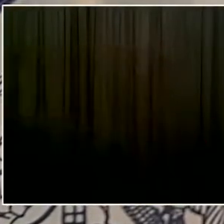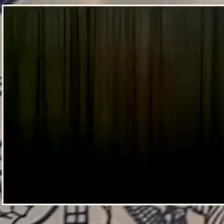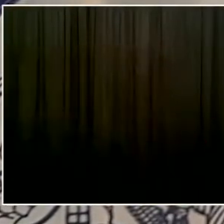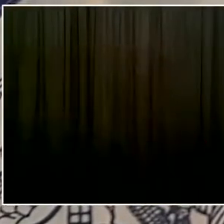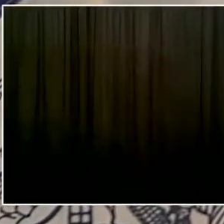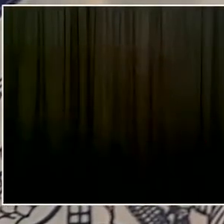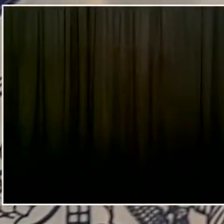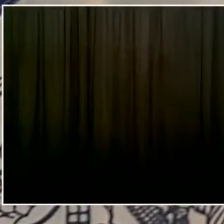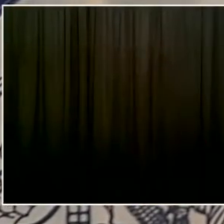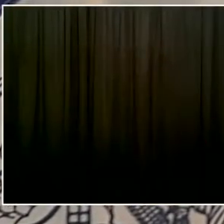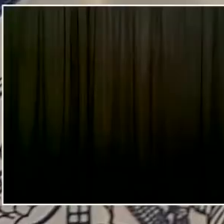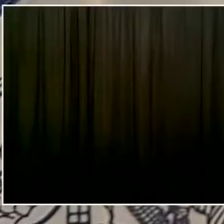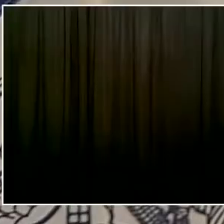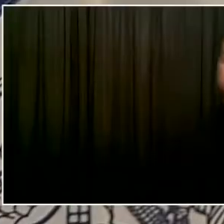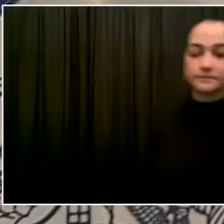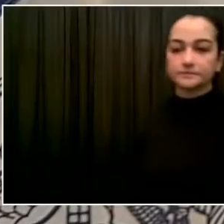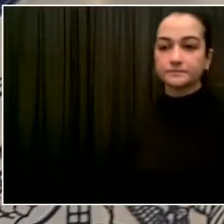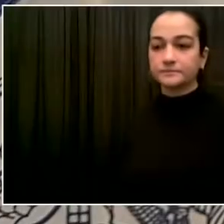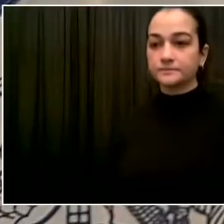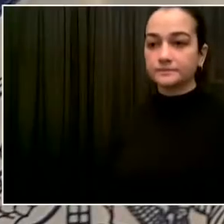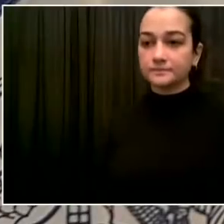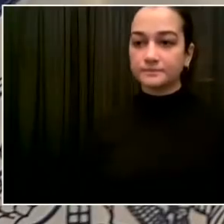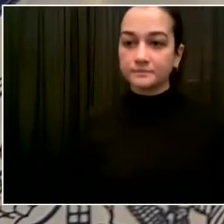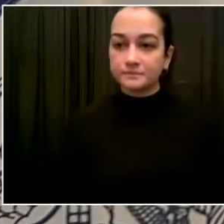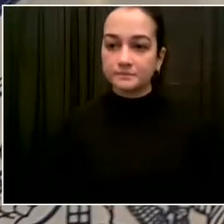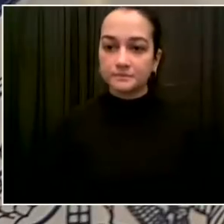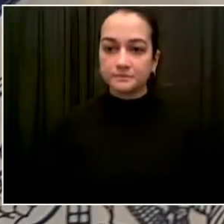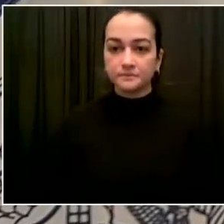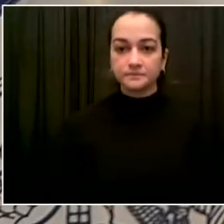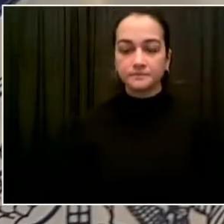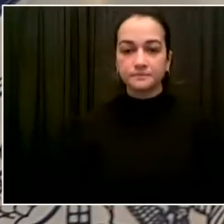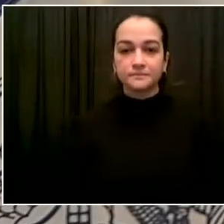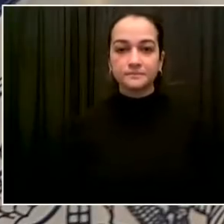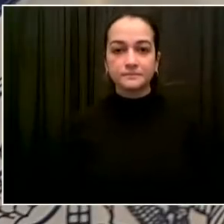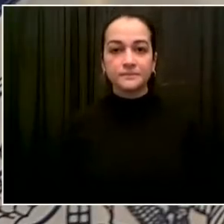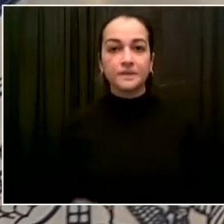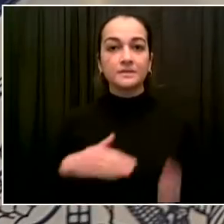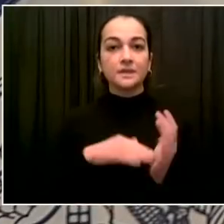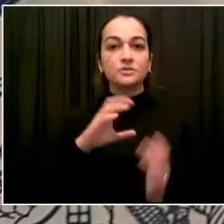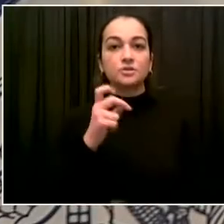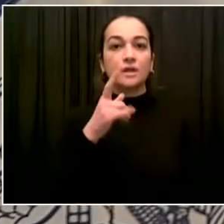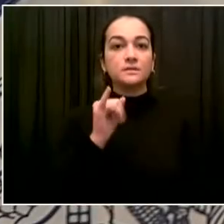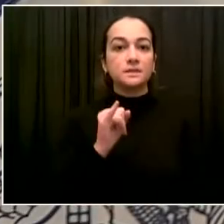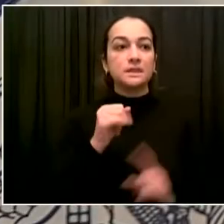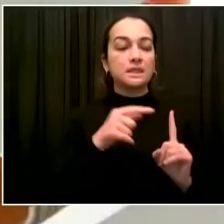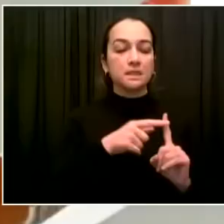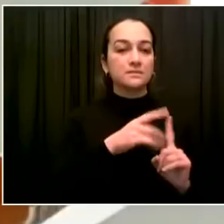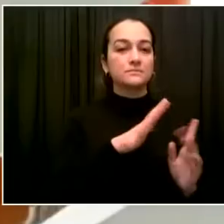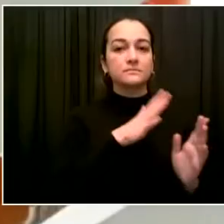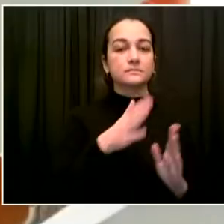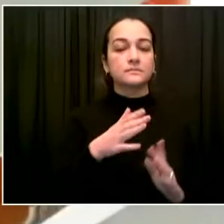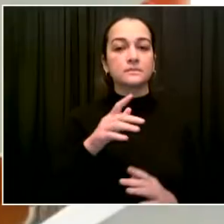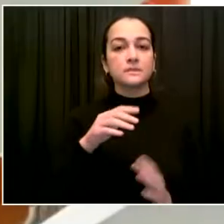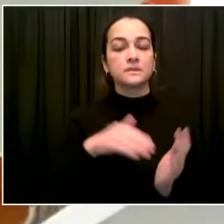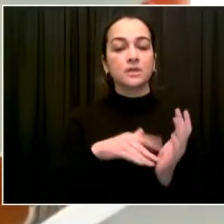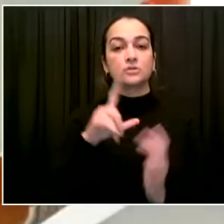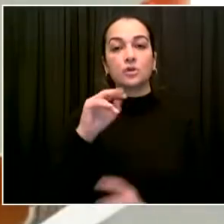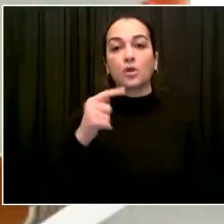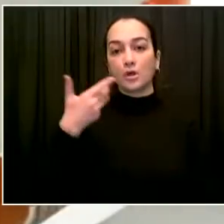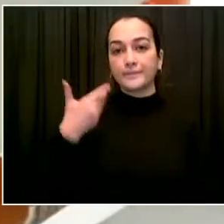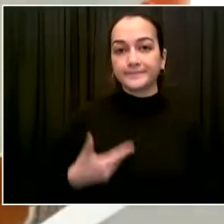GREAT.